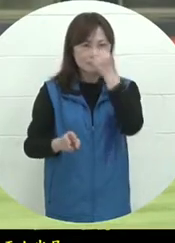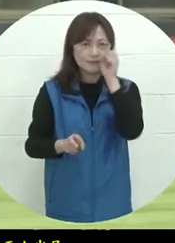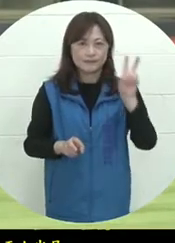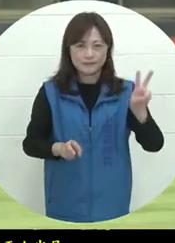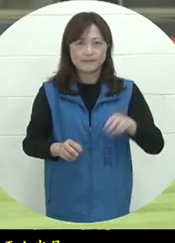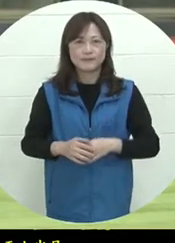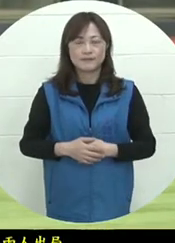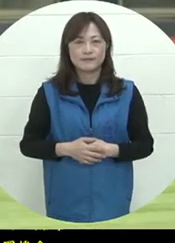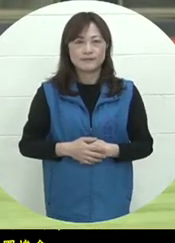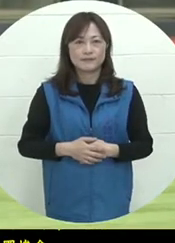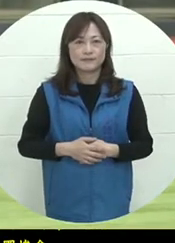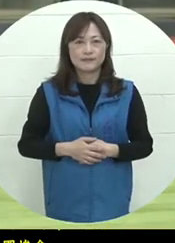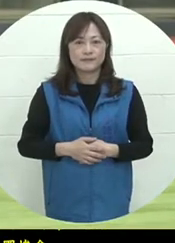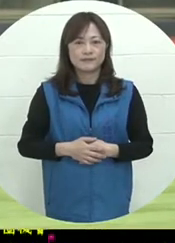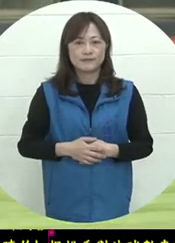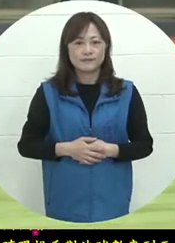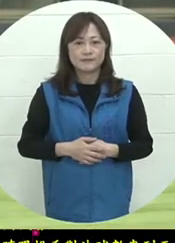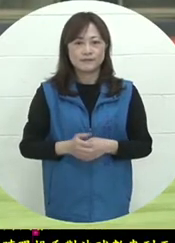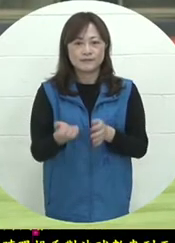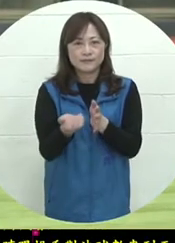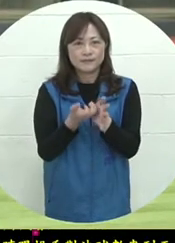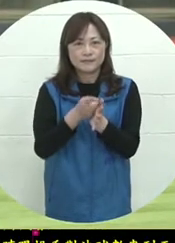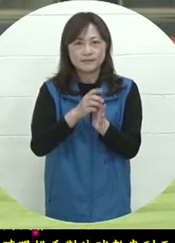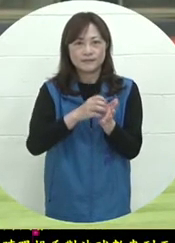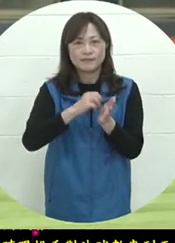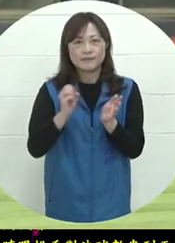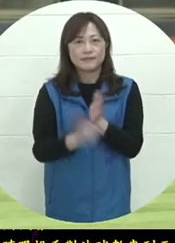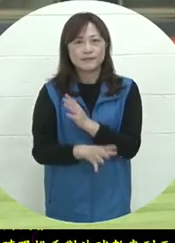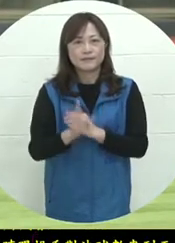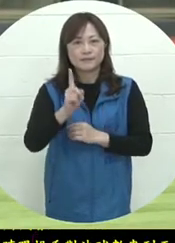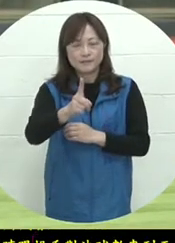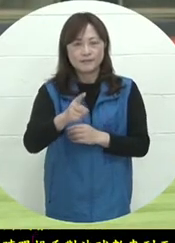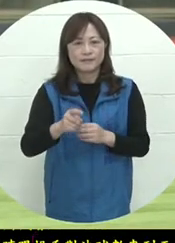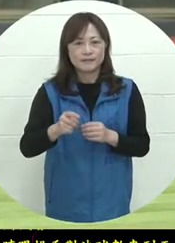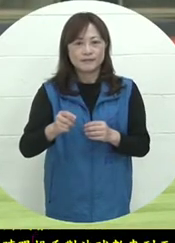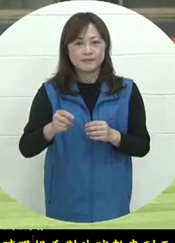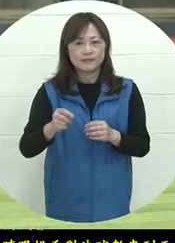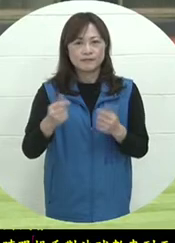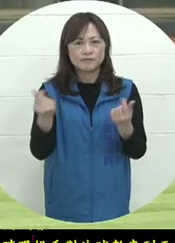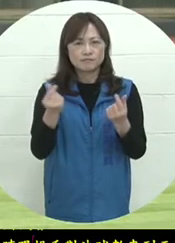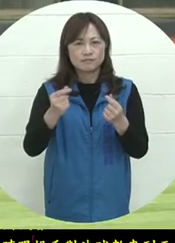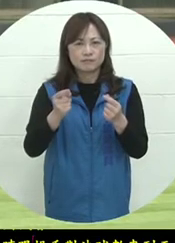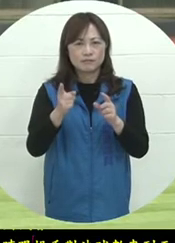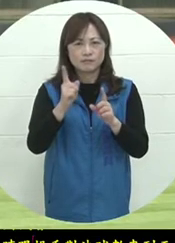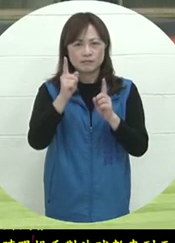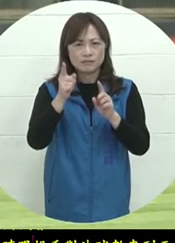Just speaking, it was a near base feeling that the position was relatively low in the inside corner. A straight